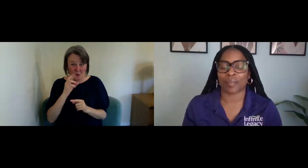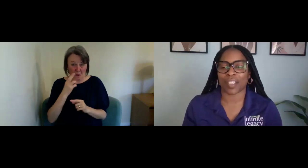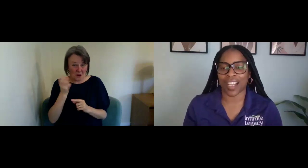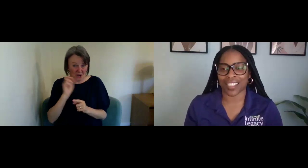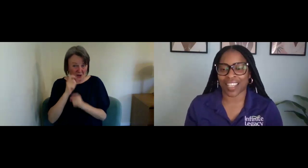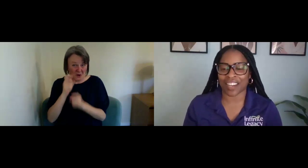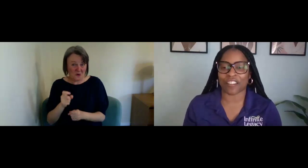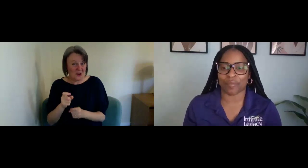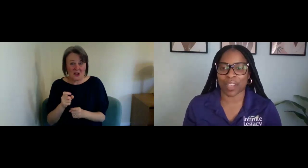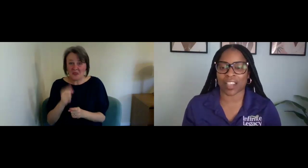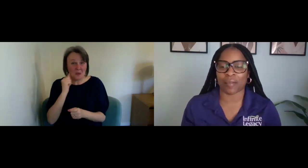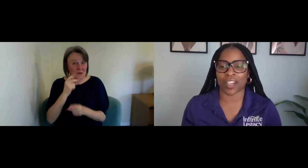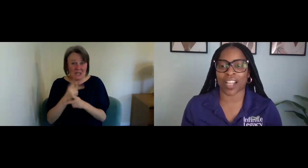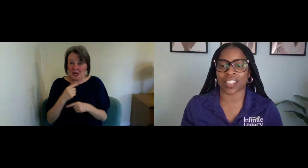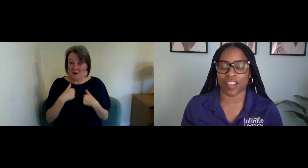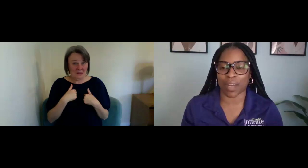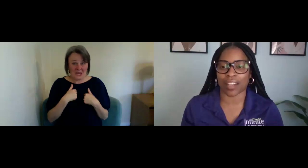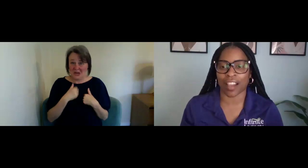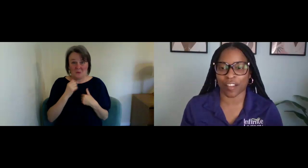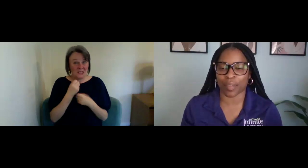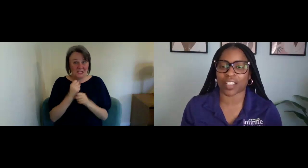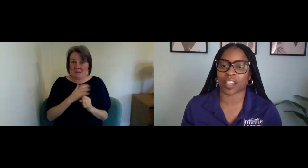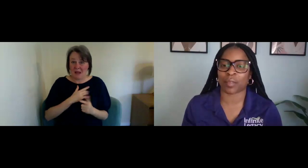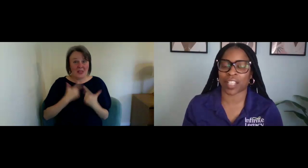they would not take care of me and would not save my life because they would like